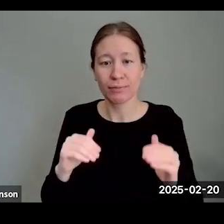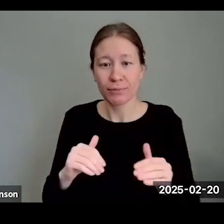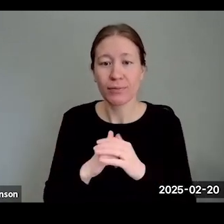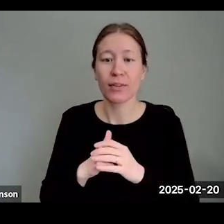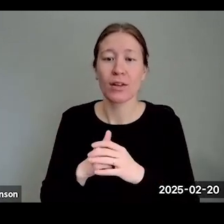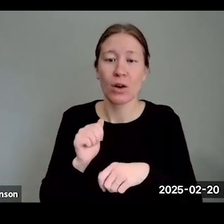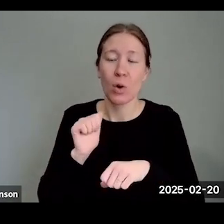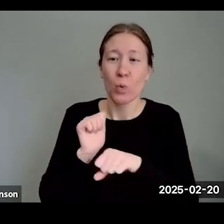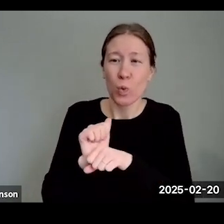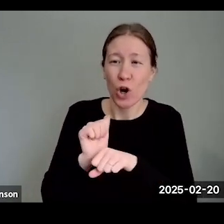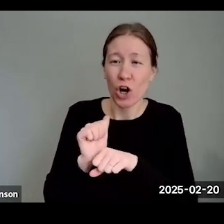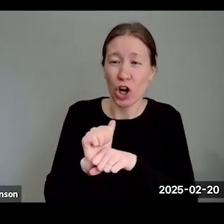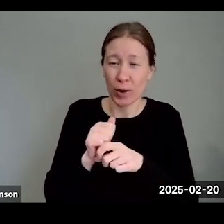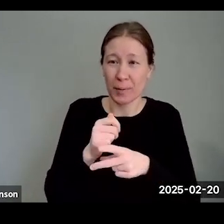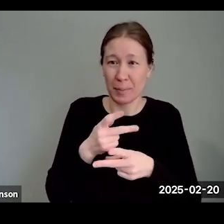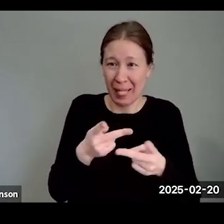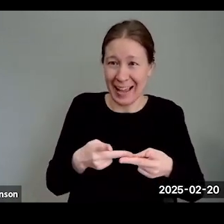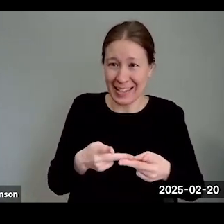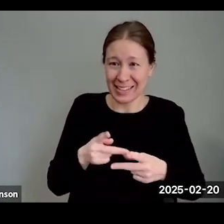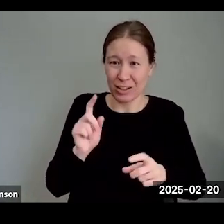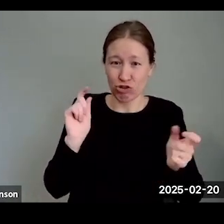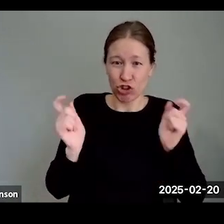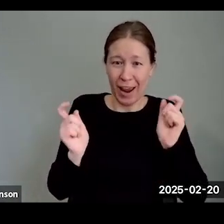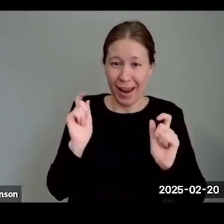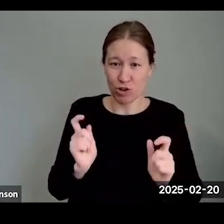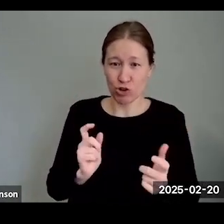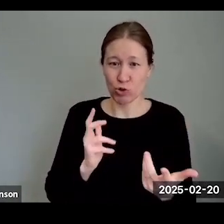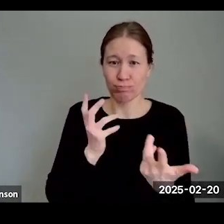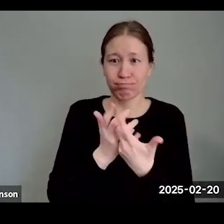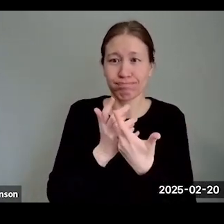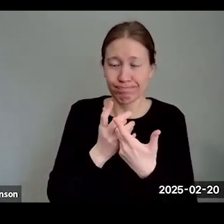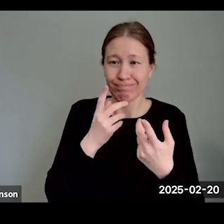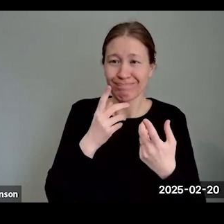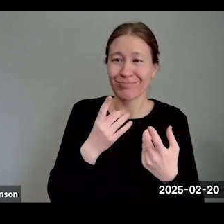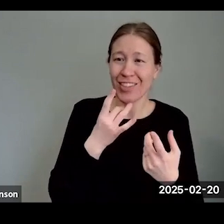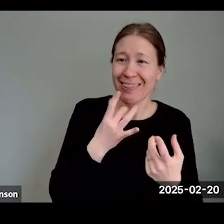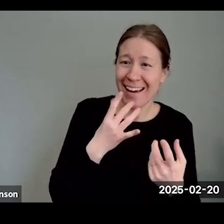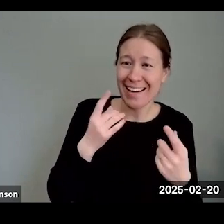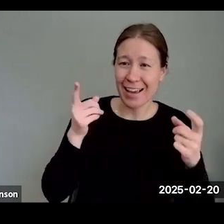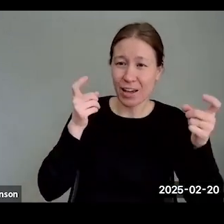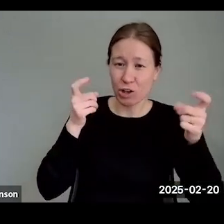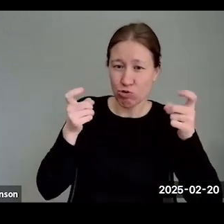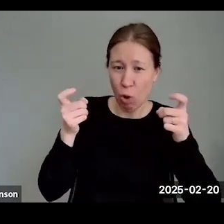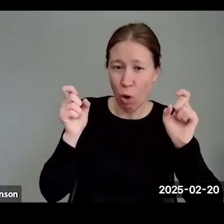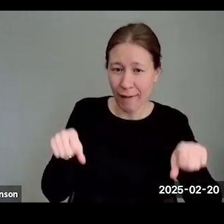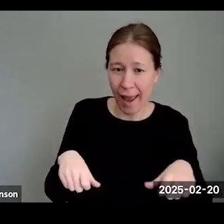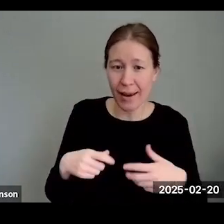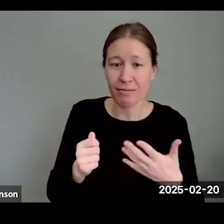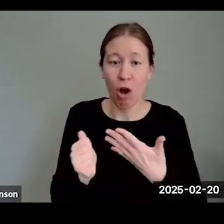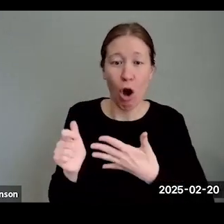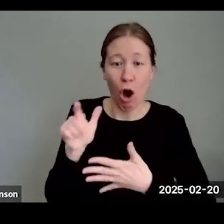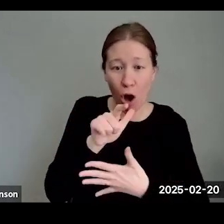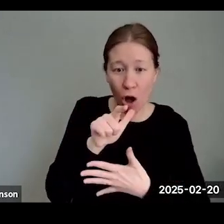Is it that only the employee's specific request is reasonable? Or perhaps, is it none of these answers?